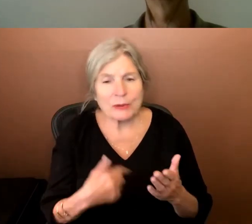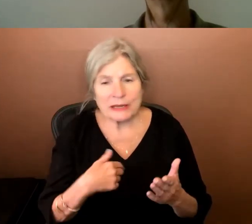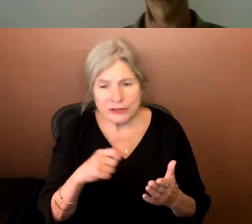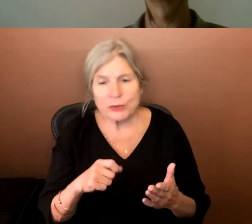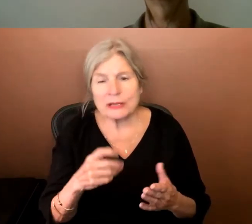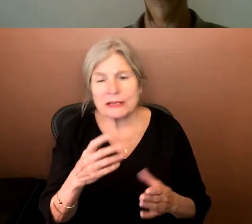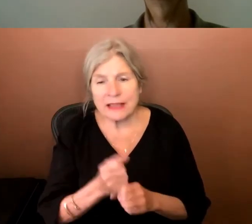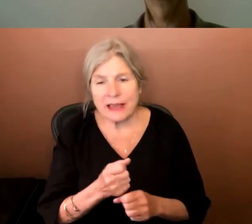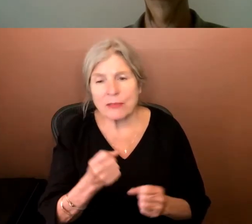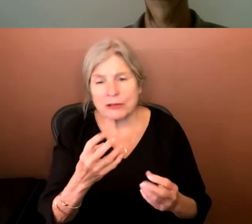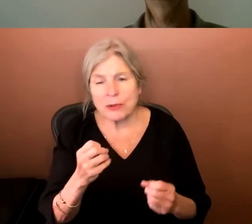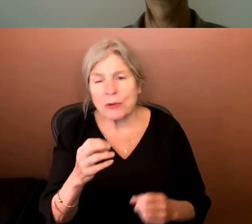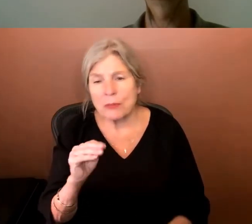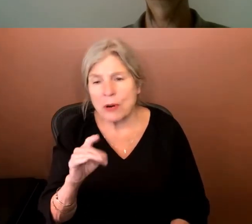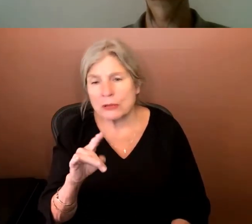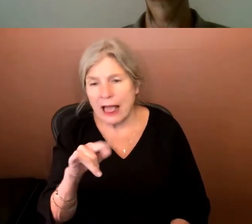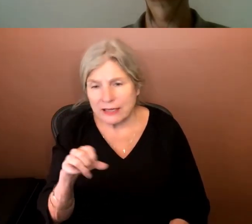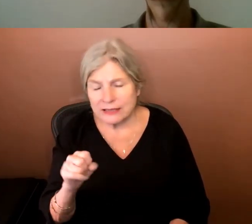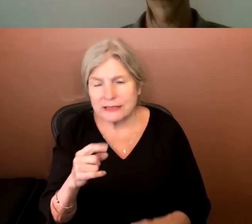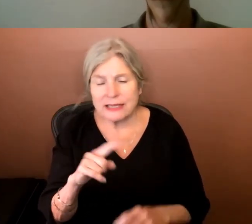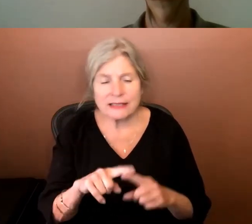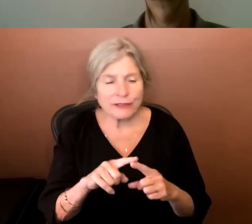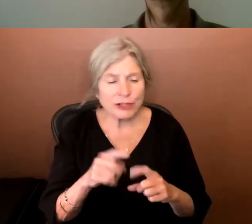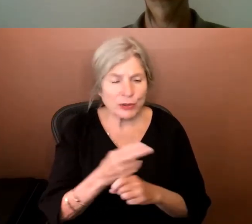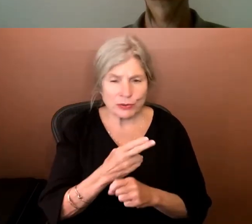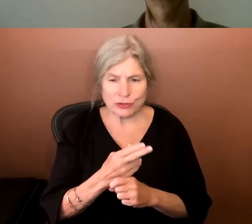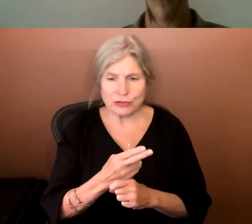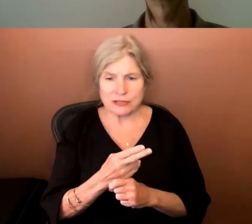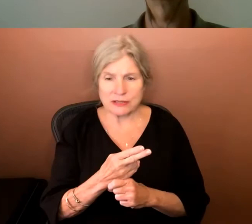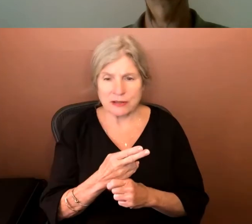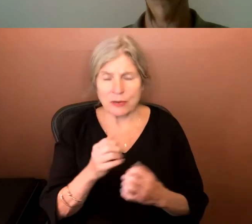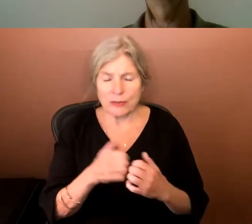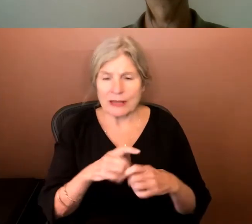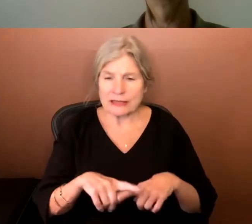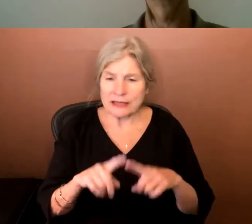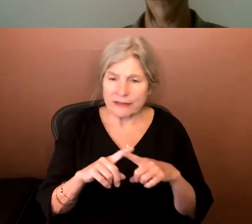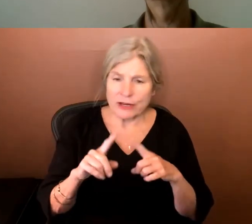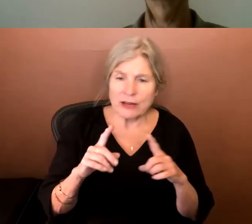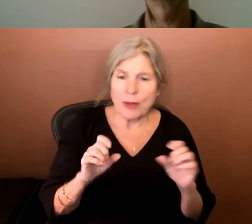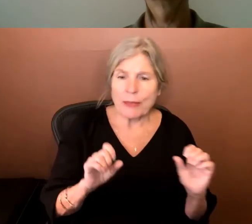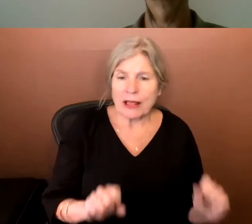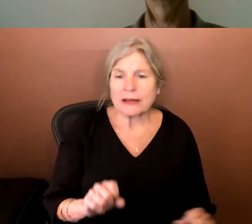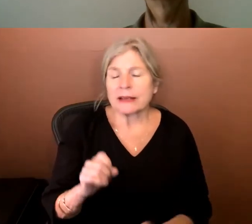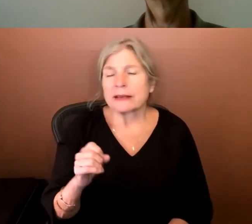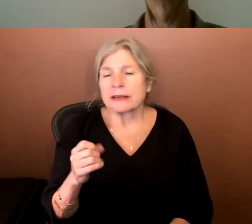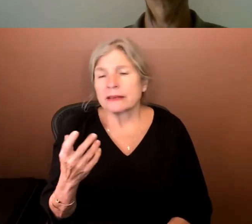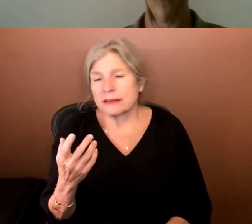modalities and different users with different abilities or disabilities